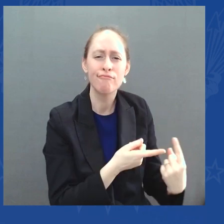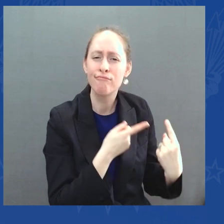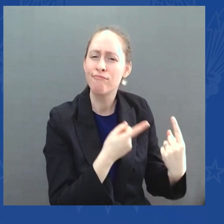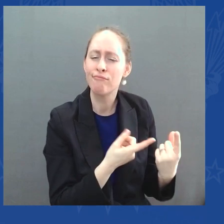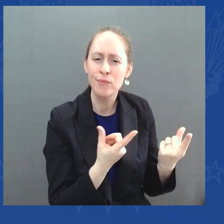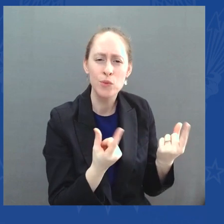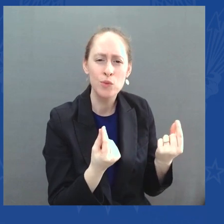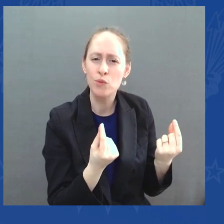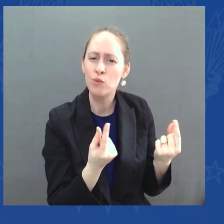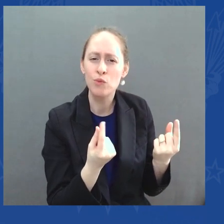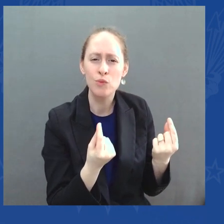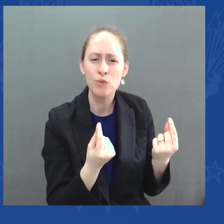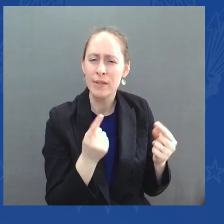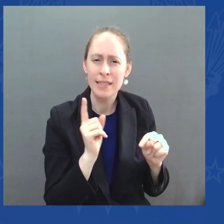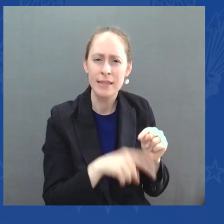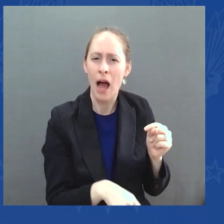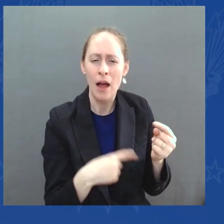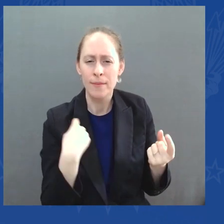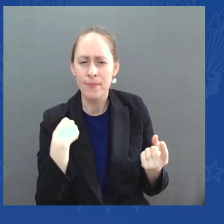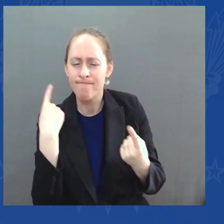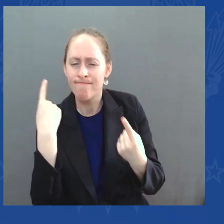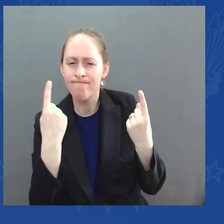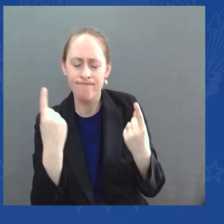tractor trailer training school, better known as nuts.